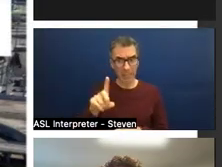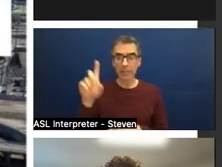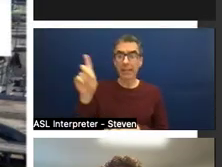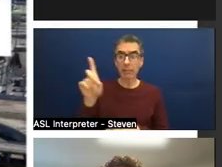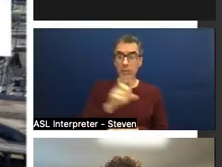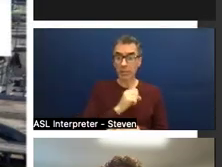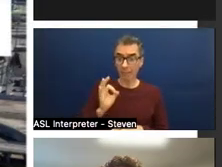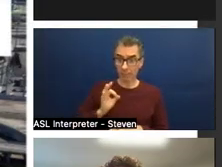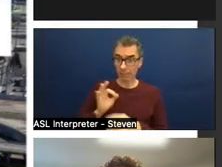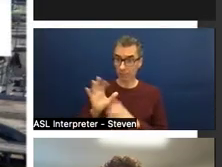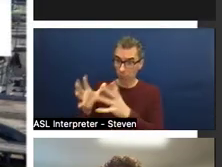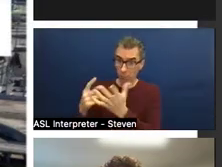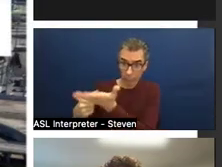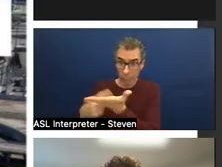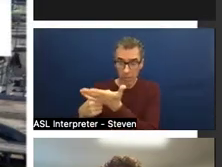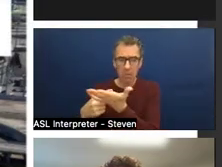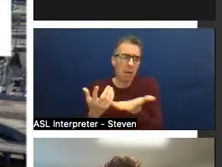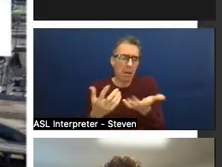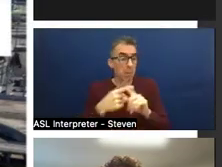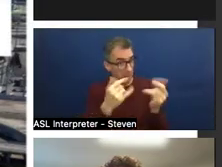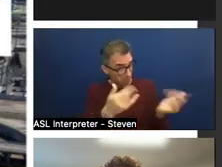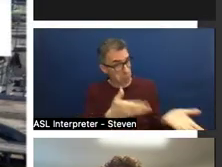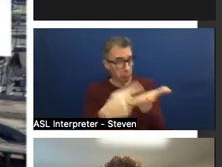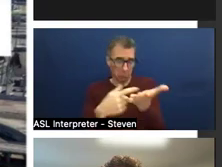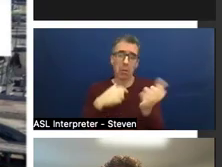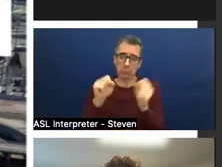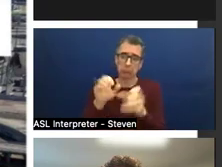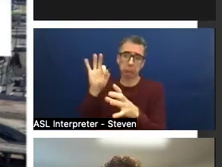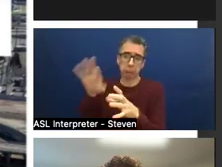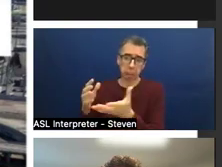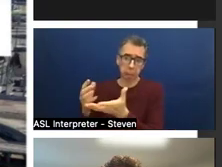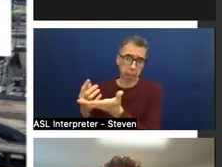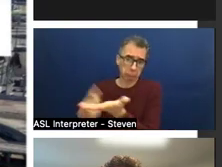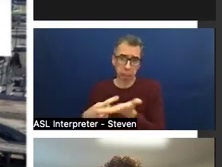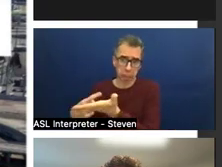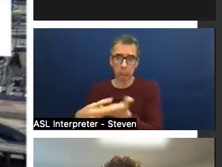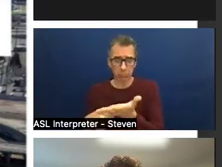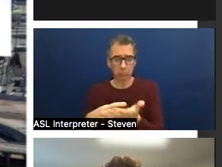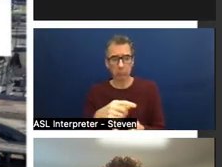We can certainly talk about that. I think that probably would be something Jill,